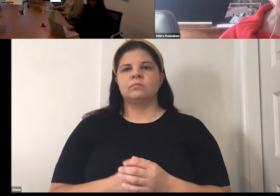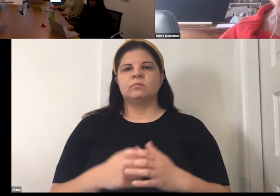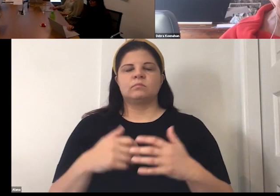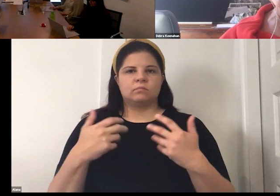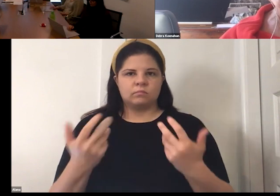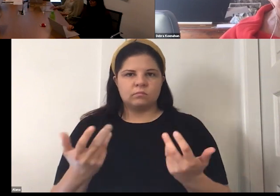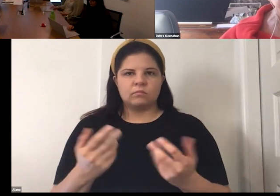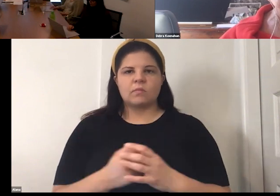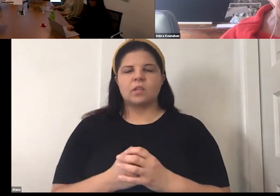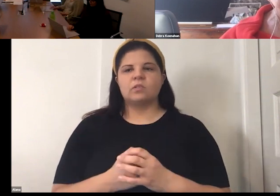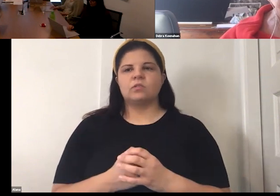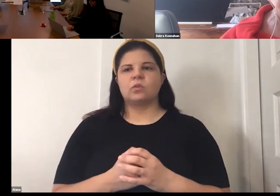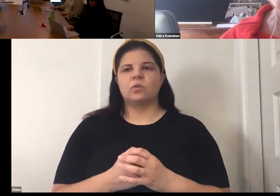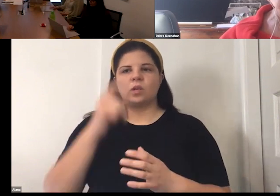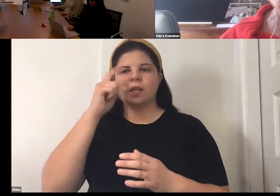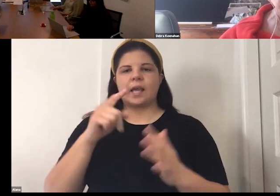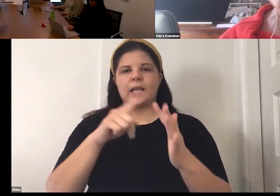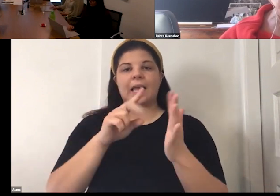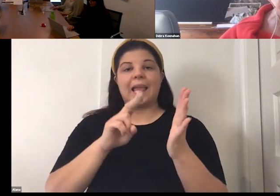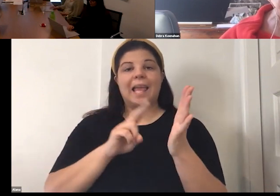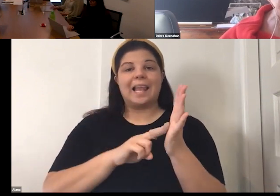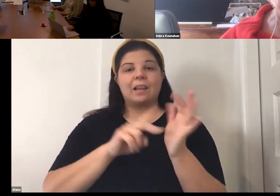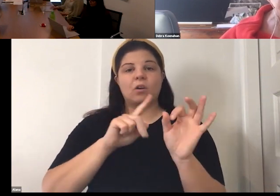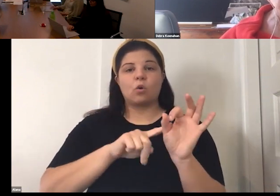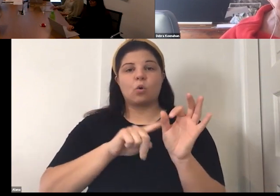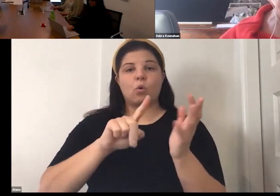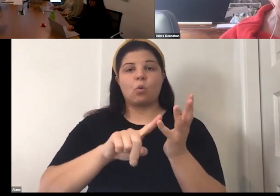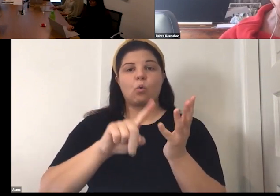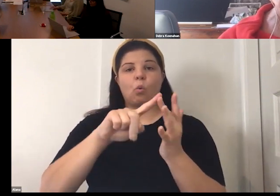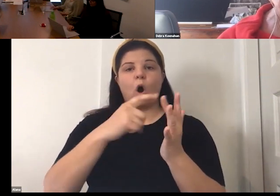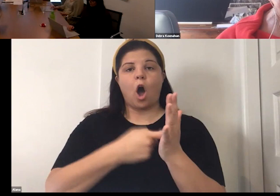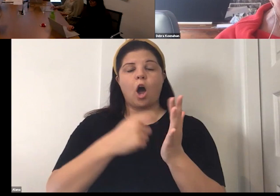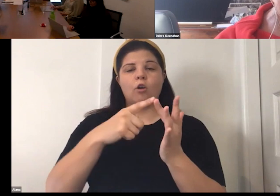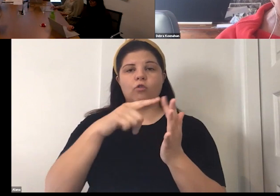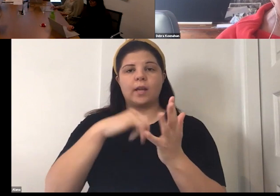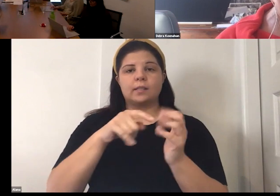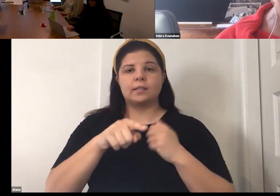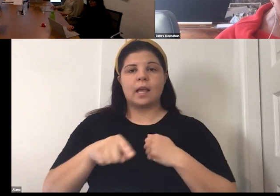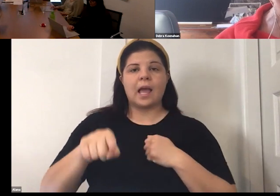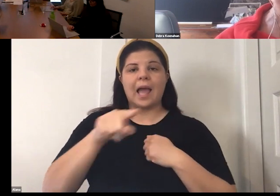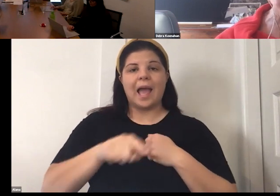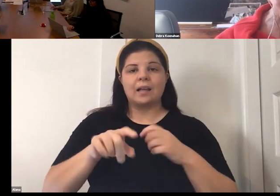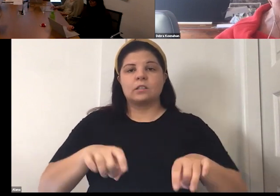Basically at inquiries at Australia Council.gov.au.